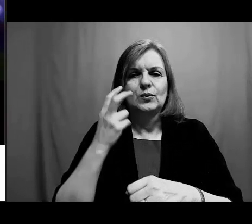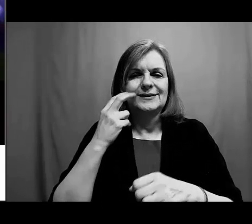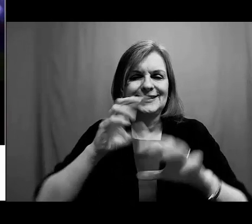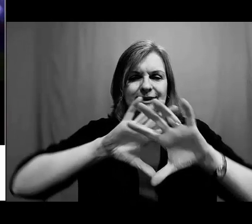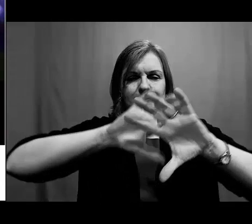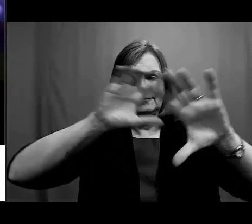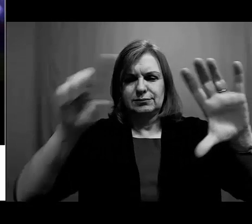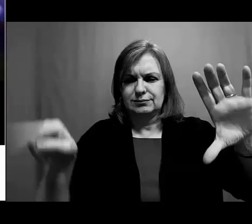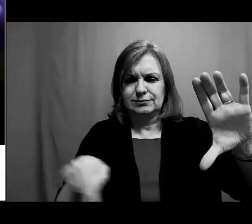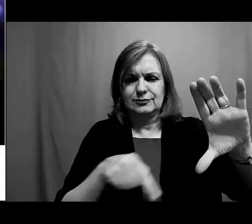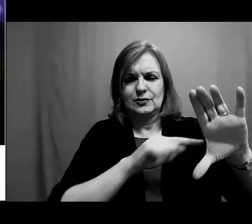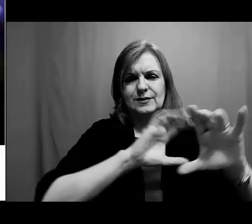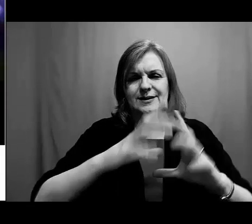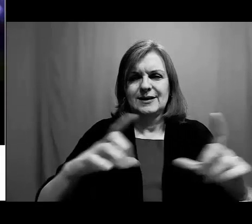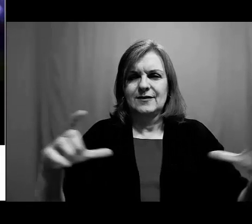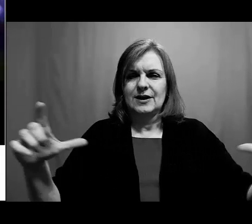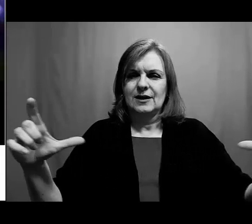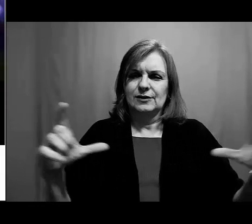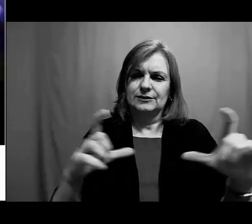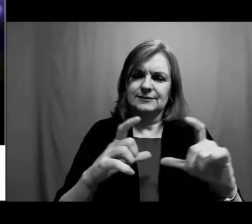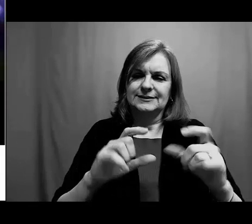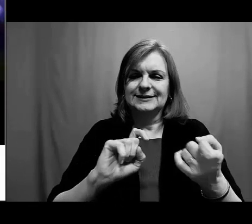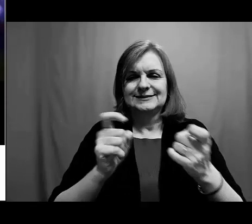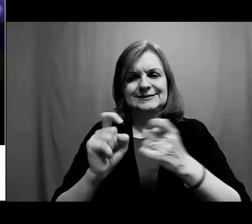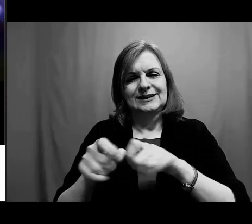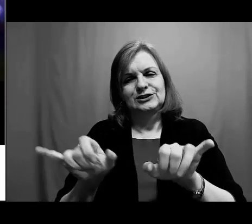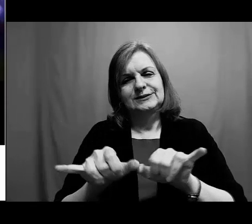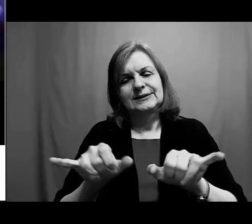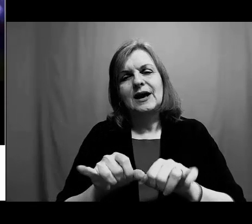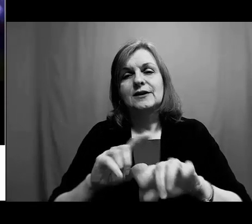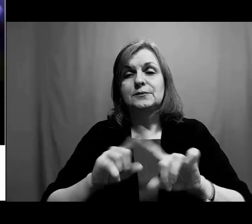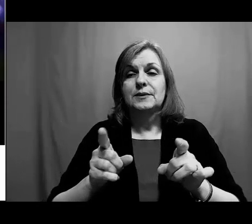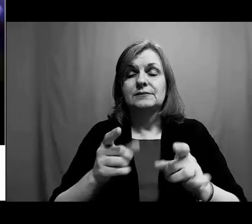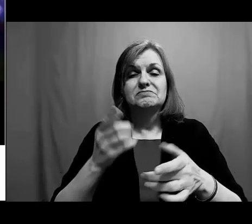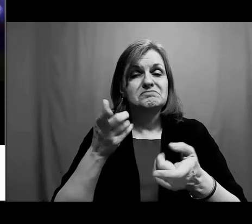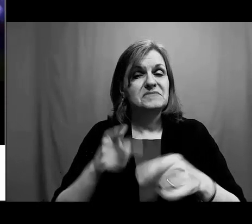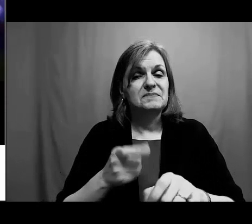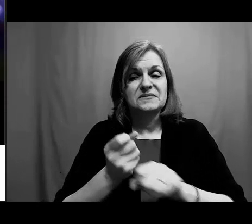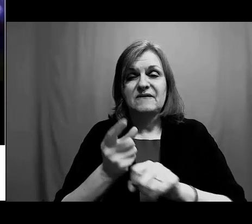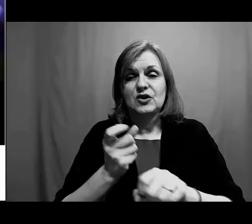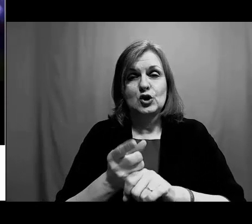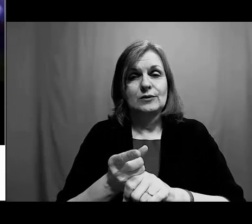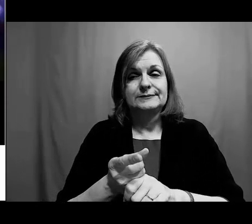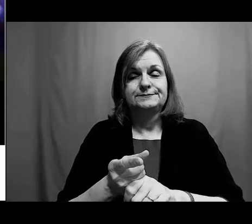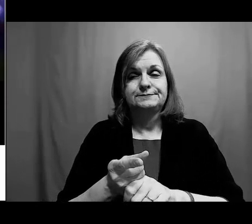this coverage of what's going on but